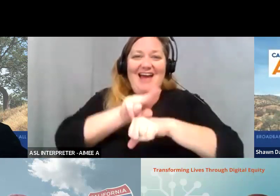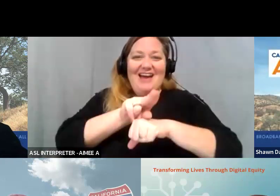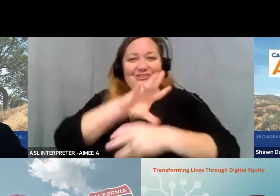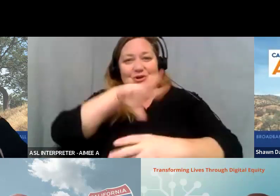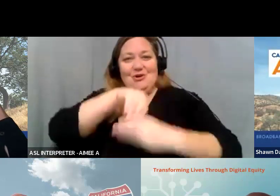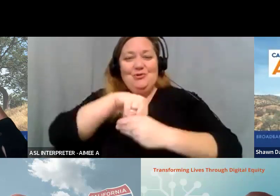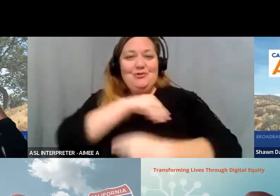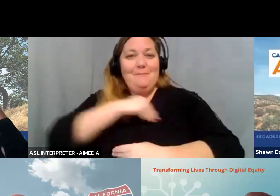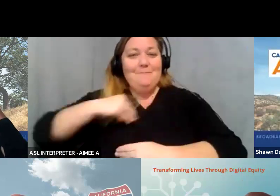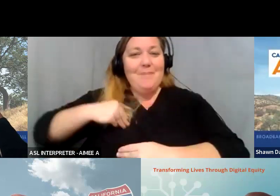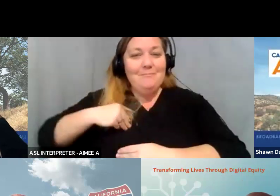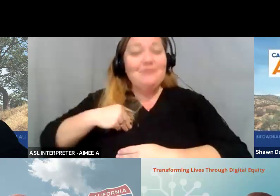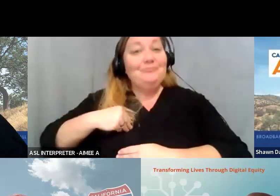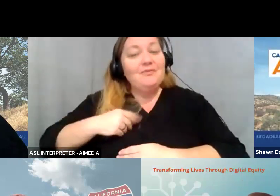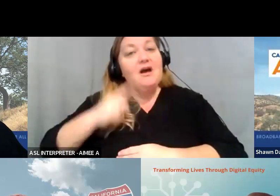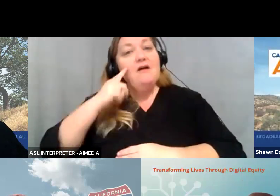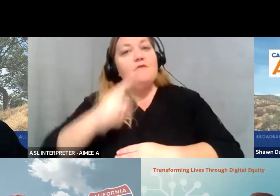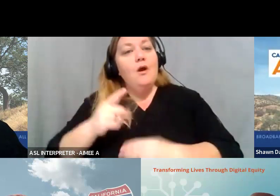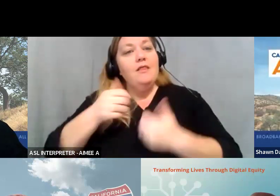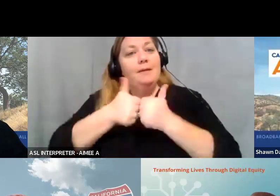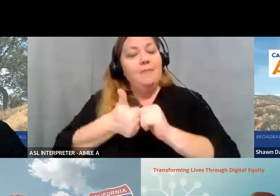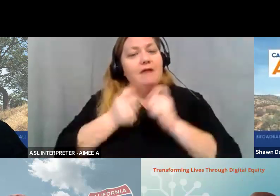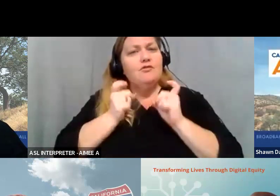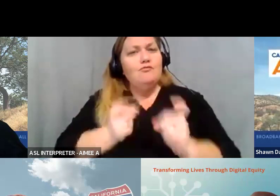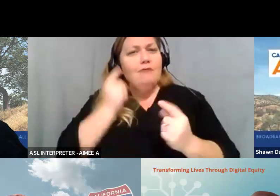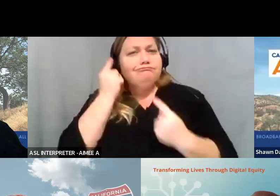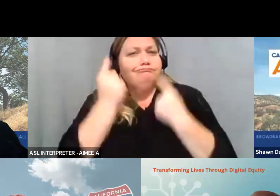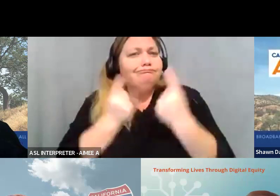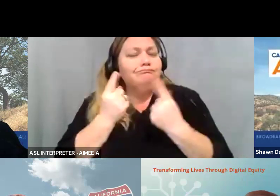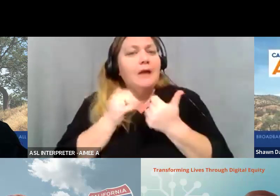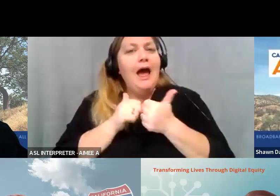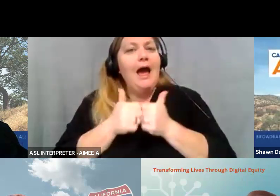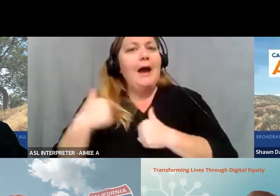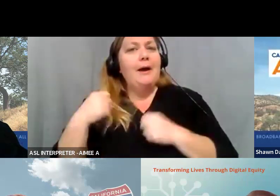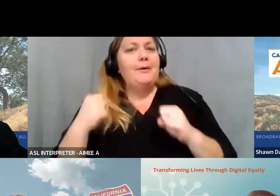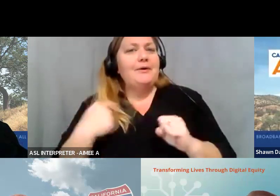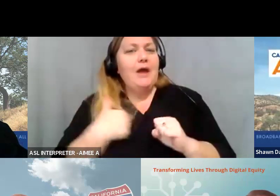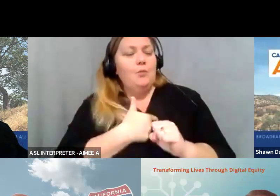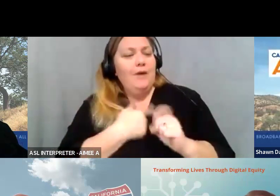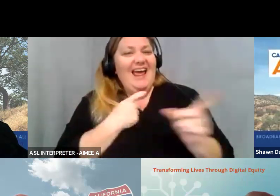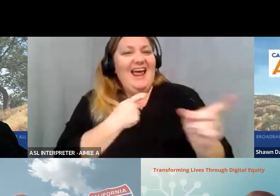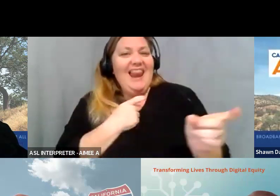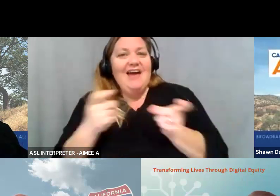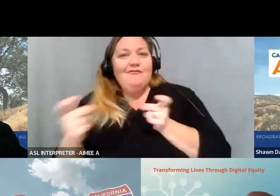for the Competitive Grant, we're thinking, how do we leverage the experience that we've had